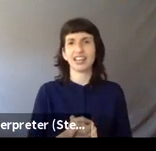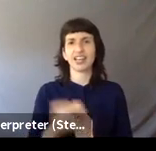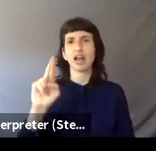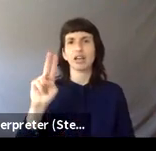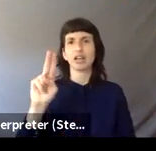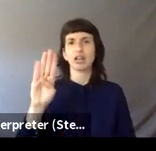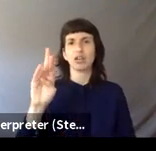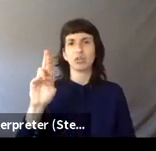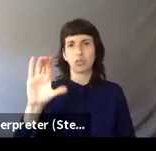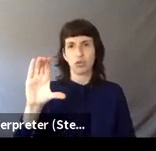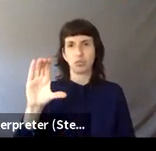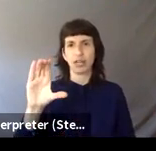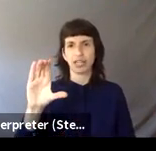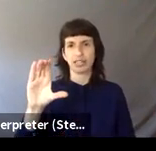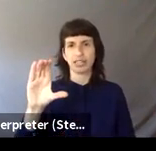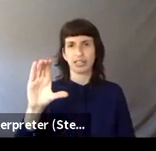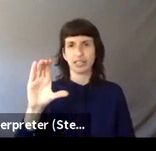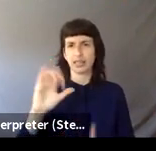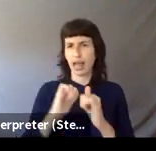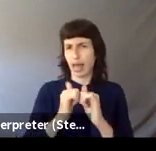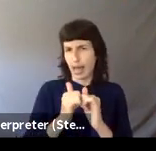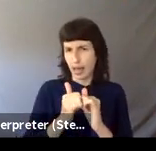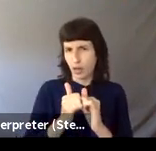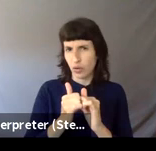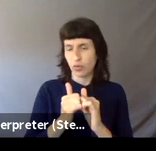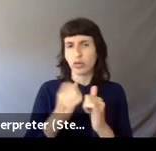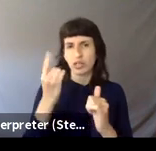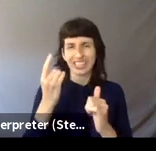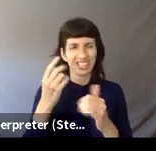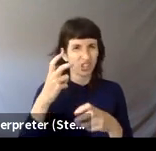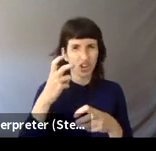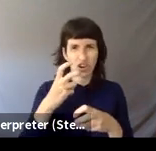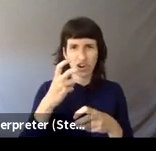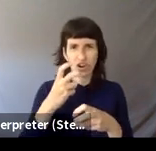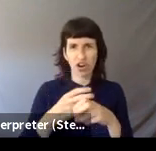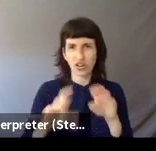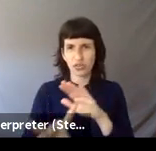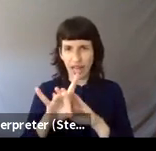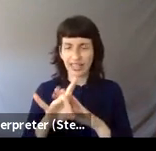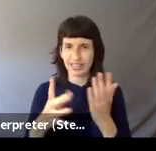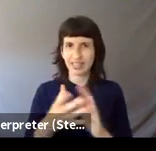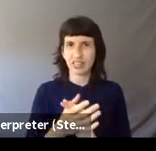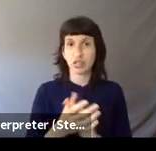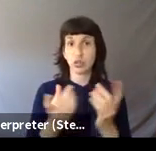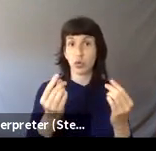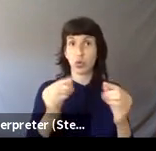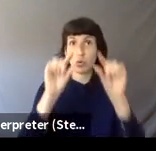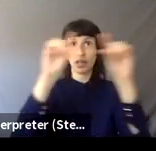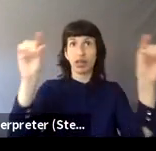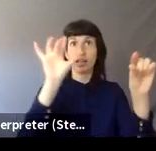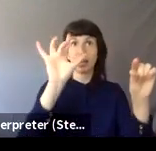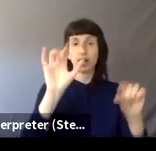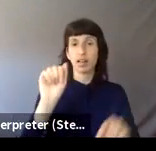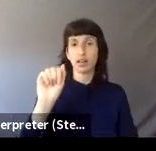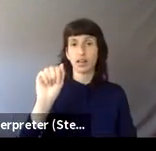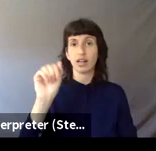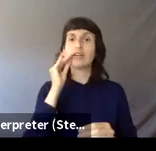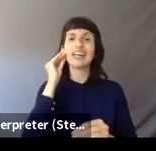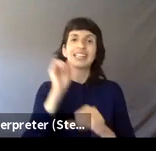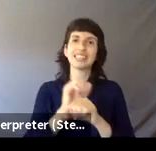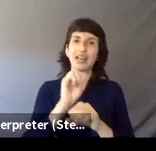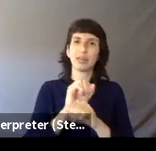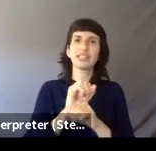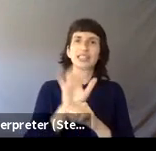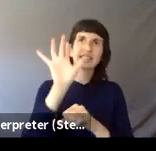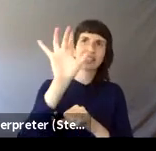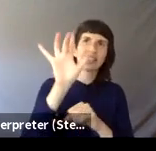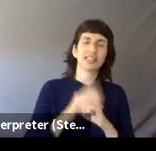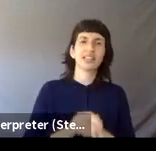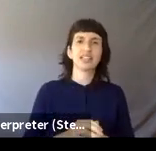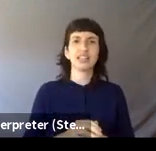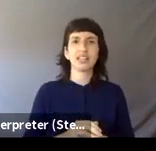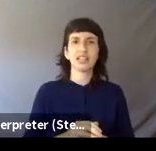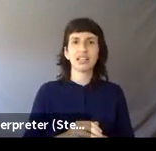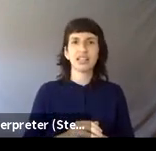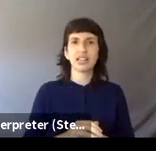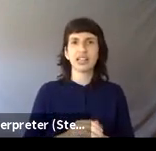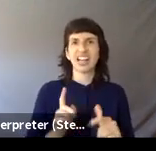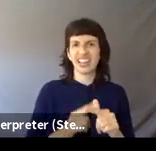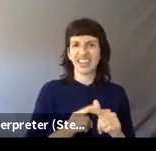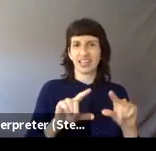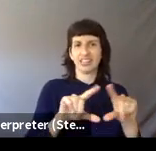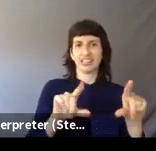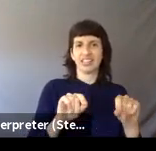All right, so let's jump into rubrics and then if there's other questions we can certainly kind of pop around in there. There is a lot of content to cover so we'll try to, I can easily get bird